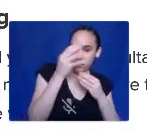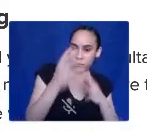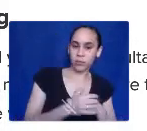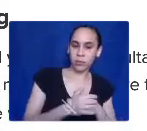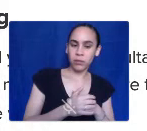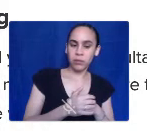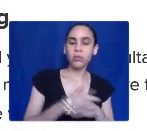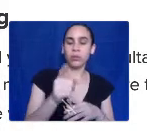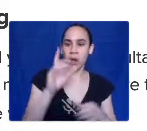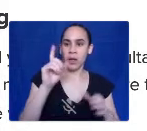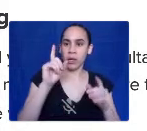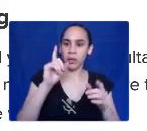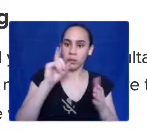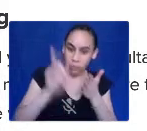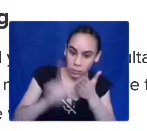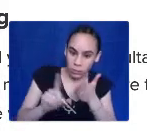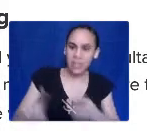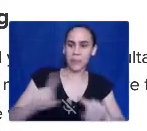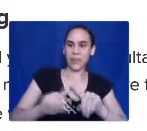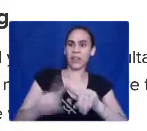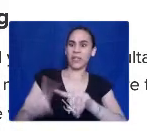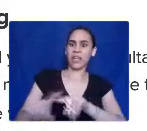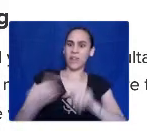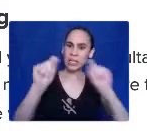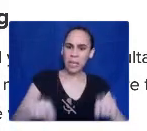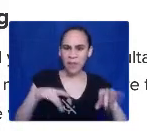500 different kinds of resume templates to find the right one that's not what matters again focus